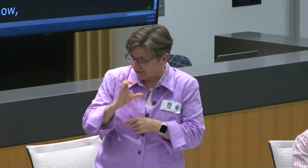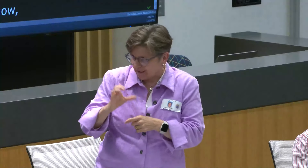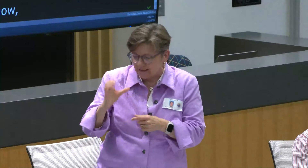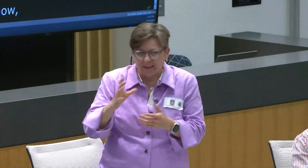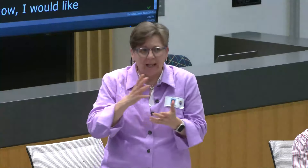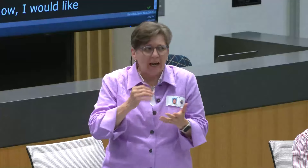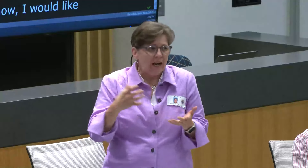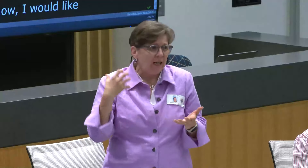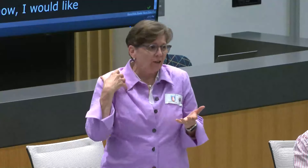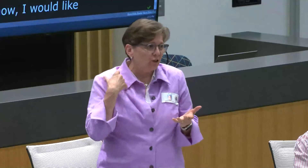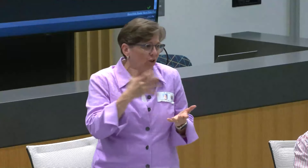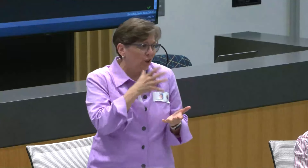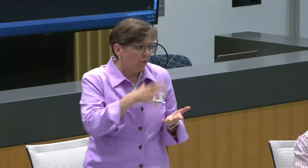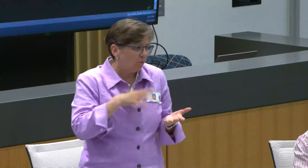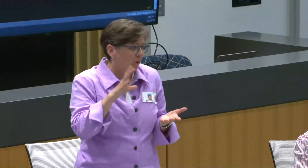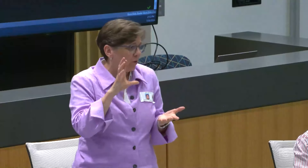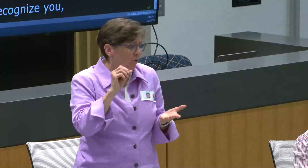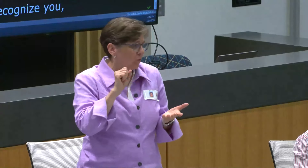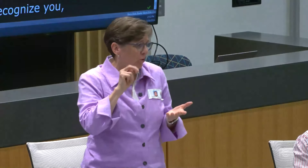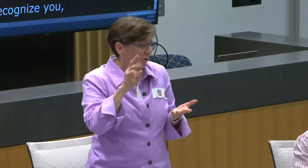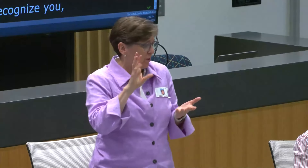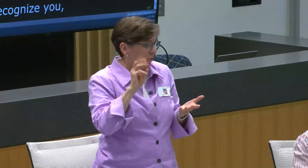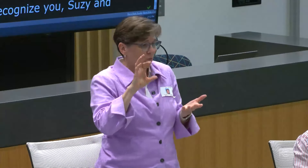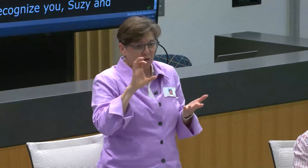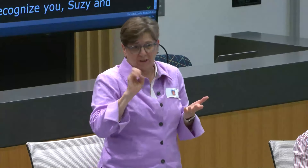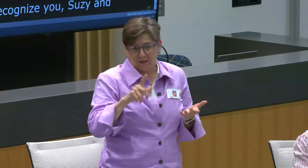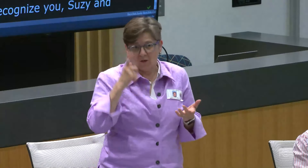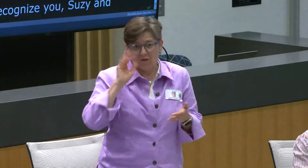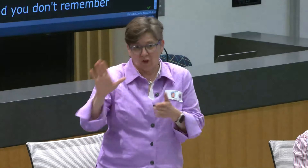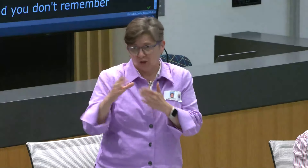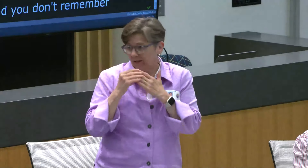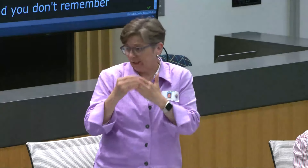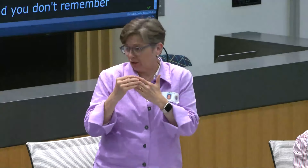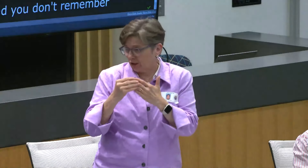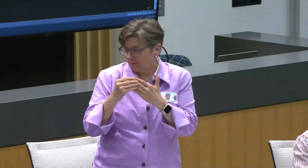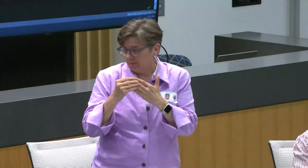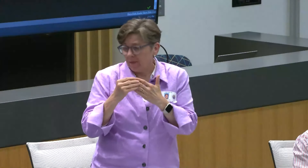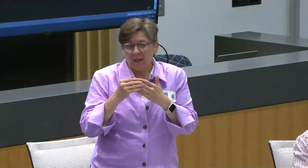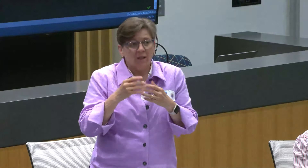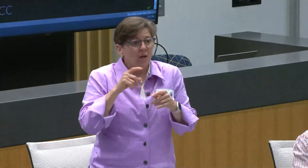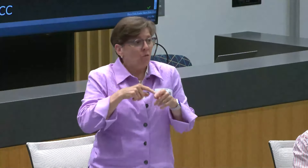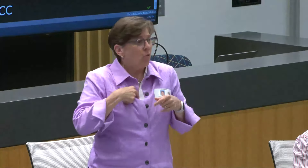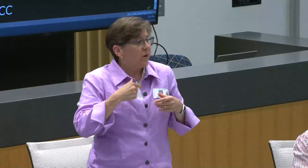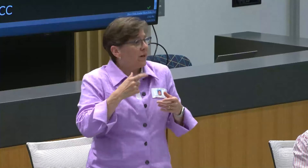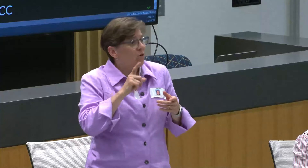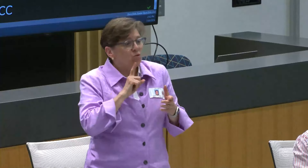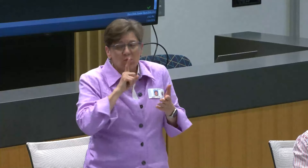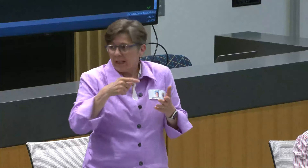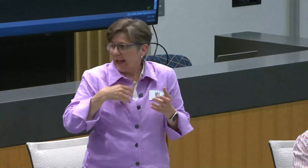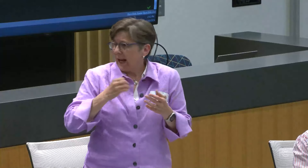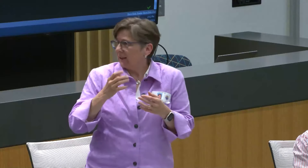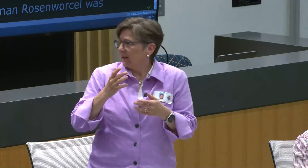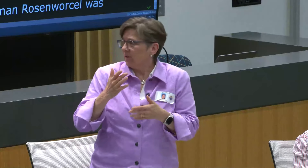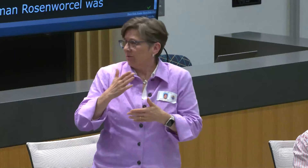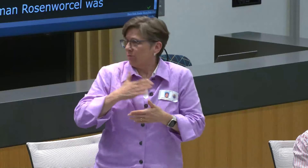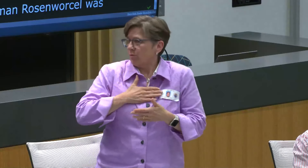LIKE TO ADD ANYTHING? I DO AGREE THAT DVC SUPPORTS EFFECTIVE COMMUNICATION DURING A CRISIS. YOU KNOW, I WOULD LIKE TO TAKE A MOMENT TO